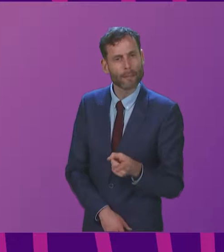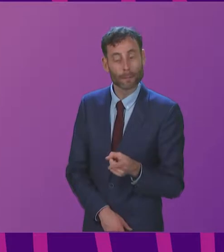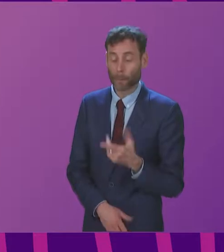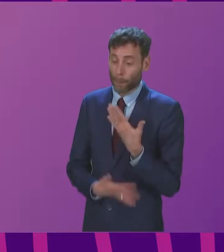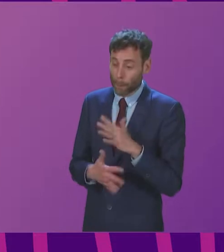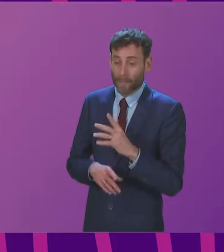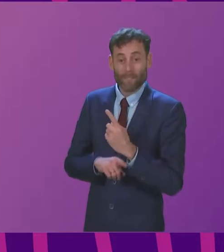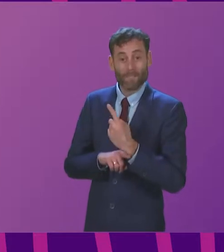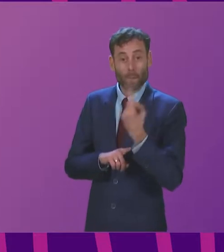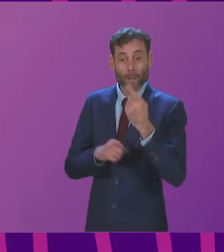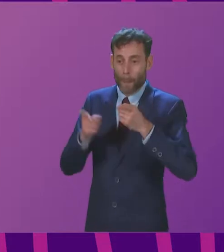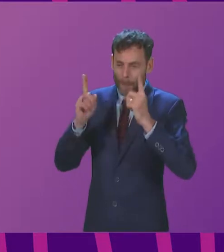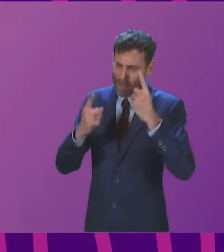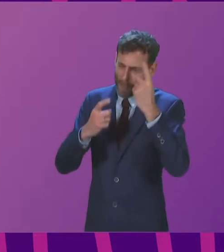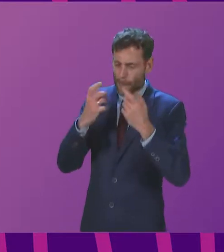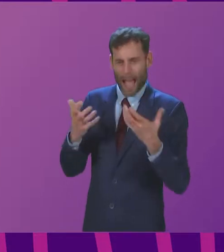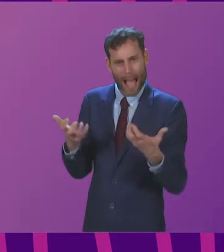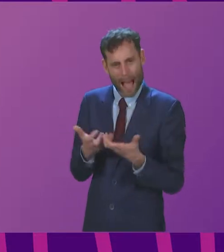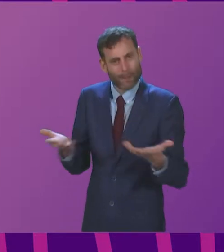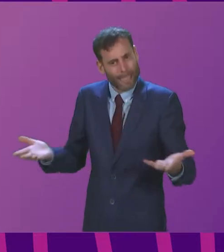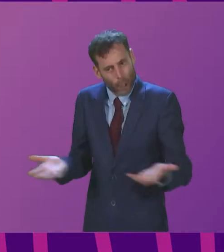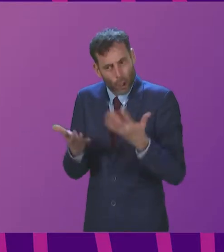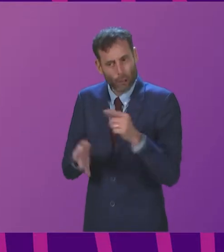new initiatives to encourage more young people to get vaccinated?